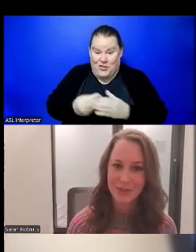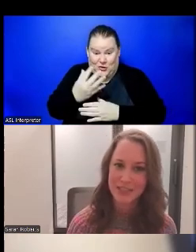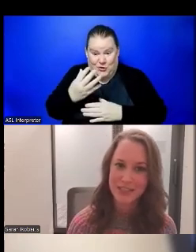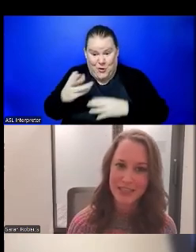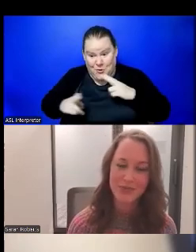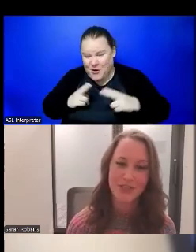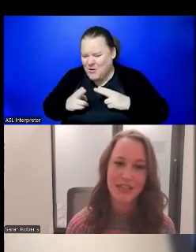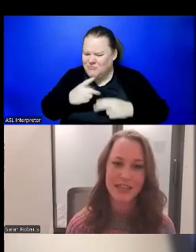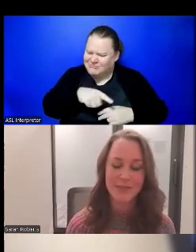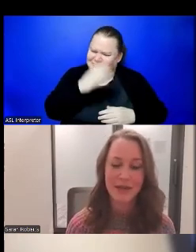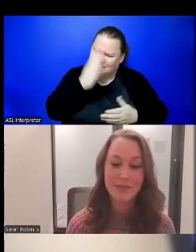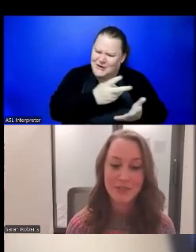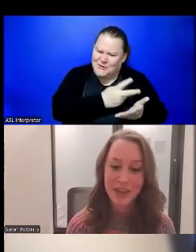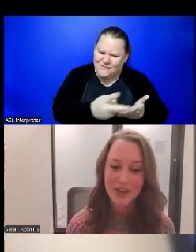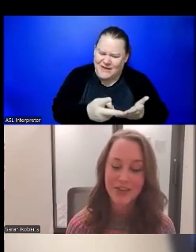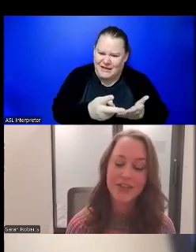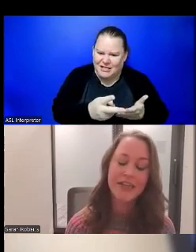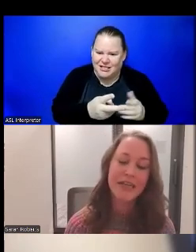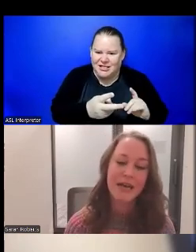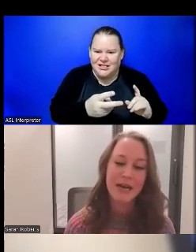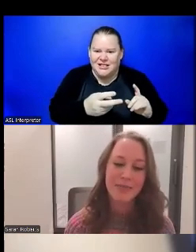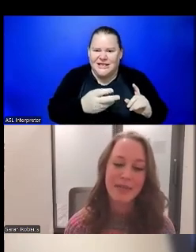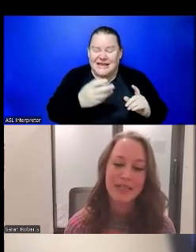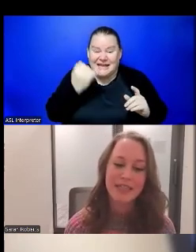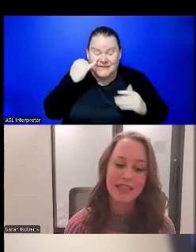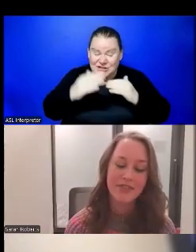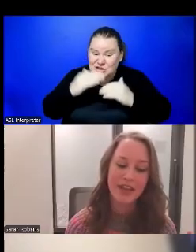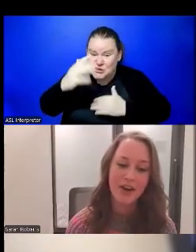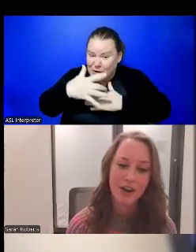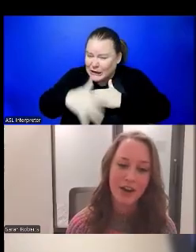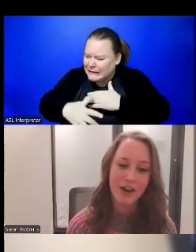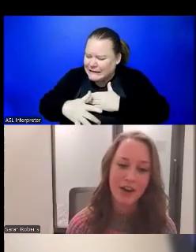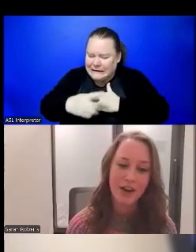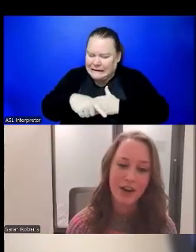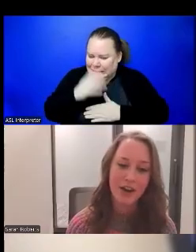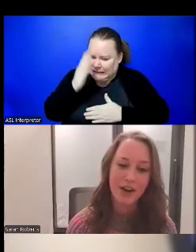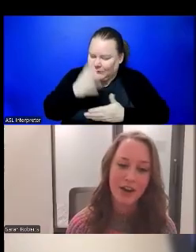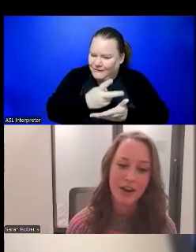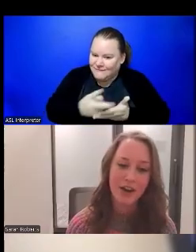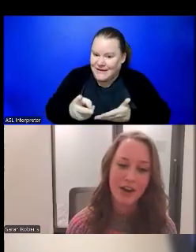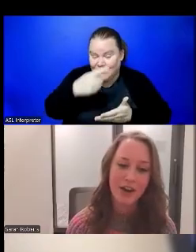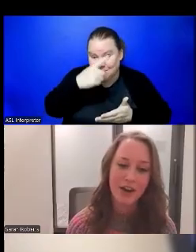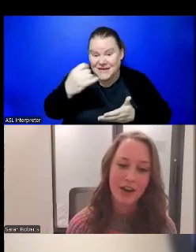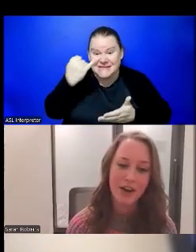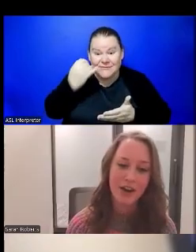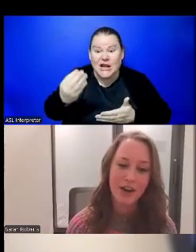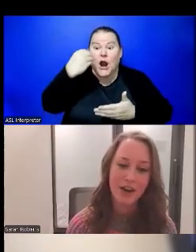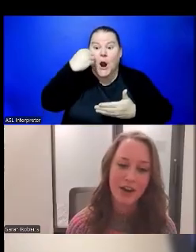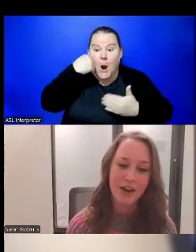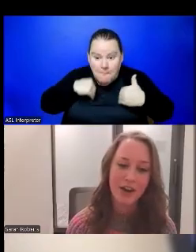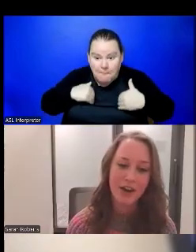up for success. We're setting them up to fail, because if they are aspirating, they're going to get very conservative